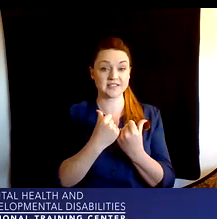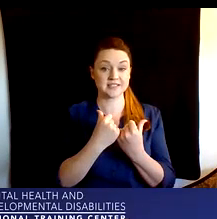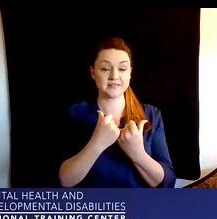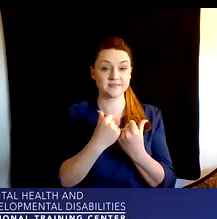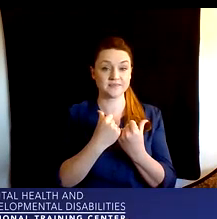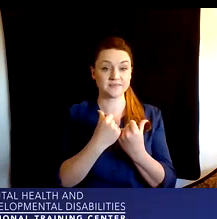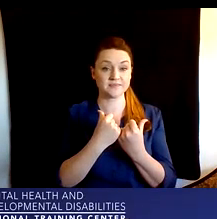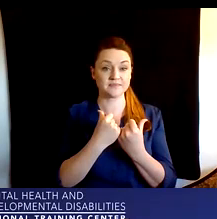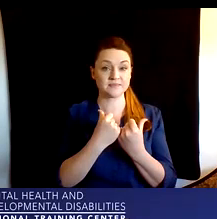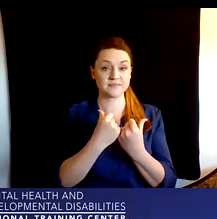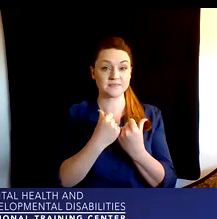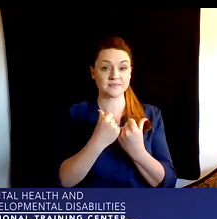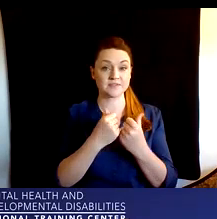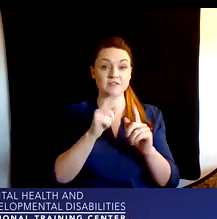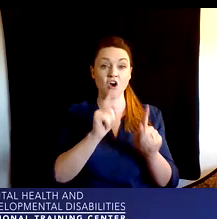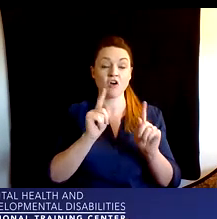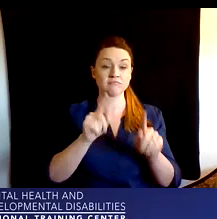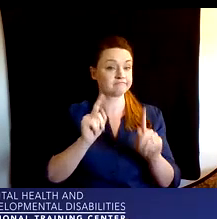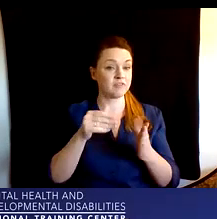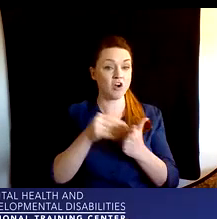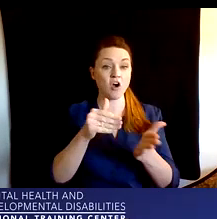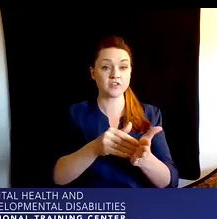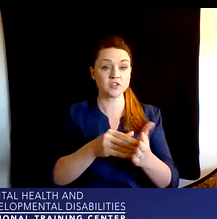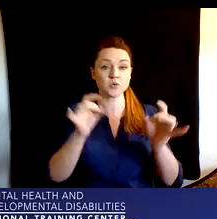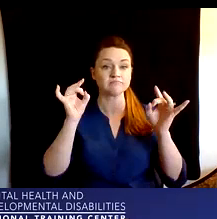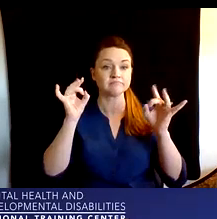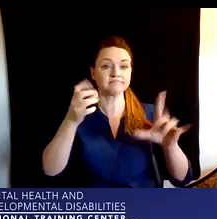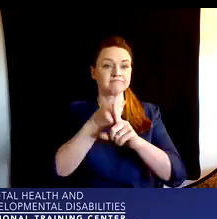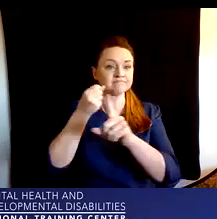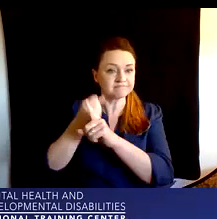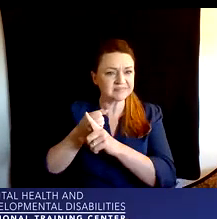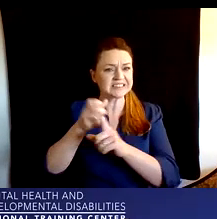deploying frequently to disaster areas across America and its territories.